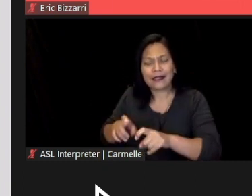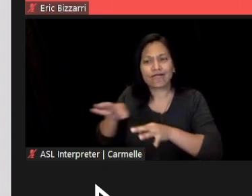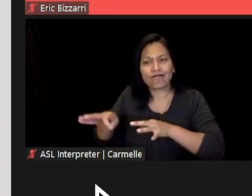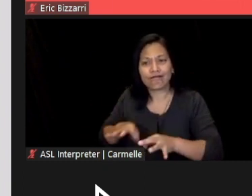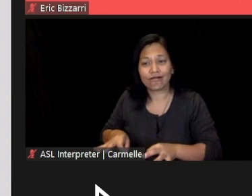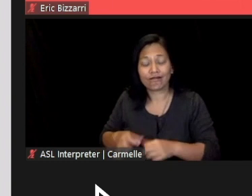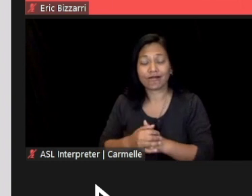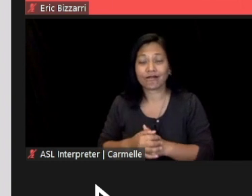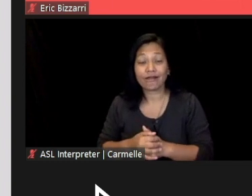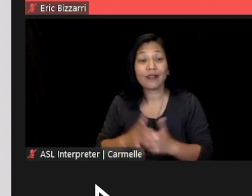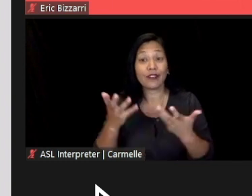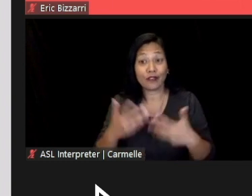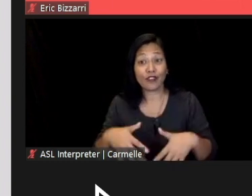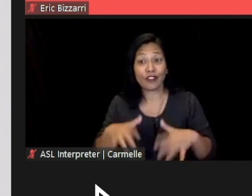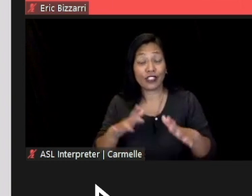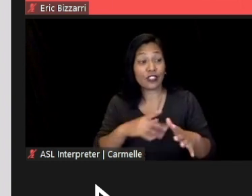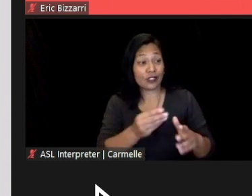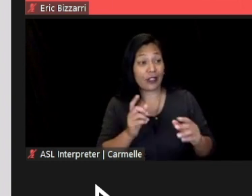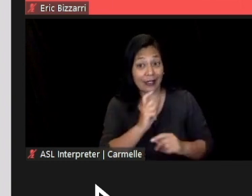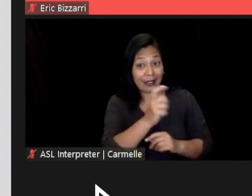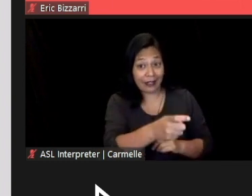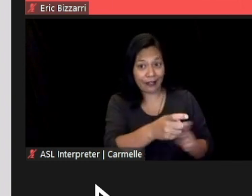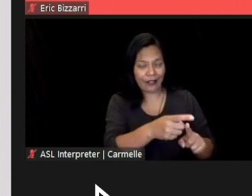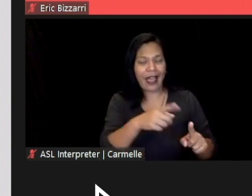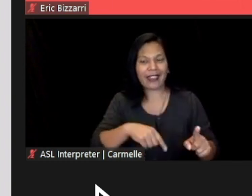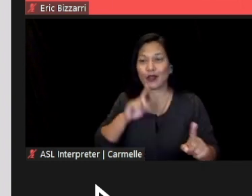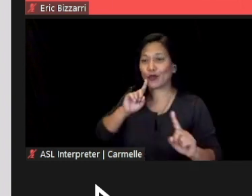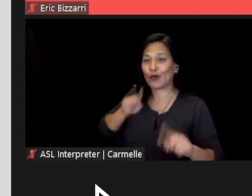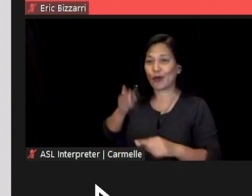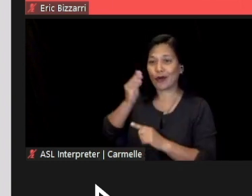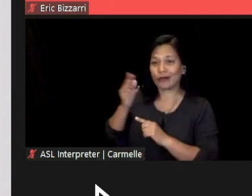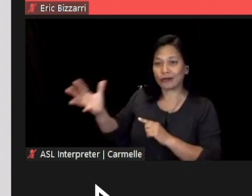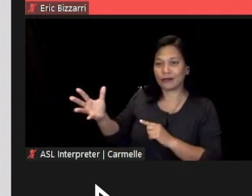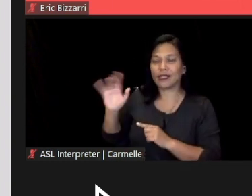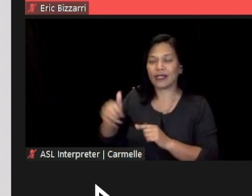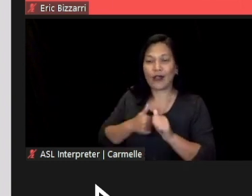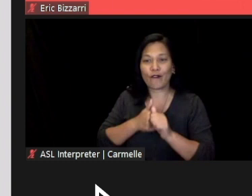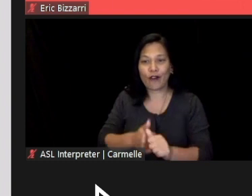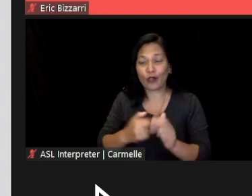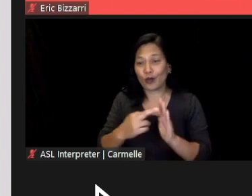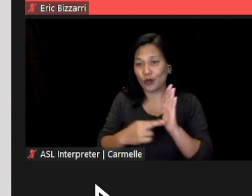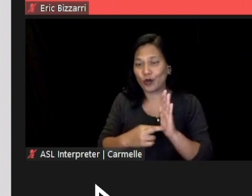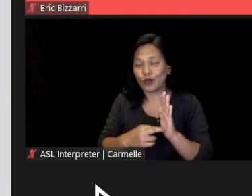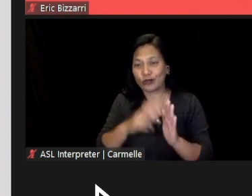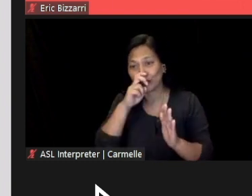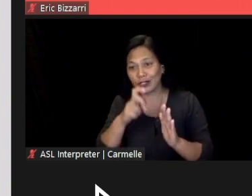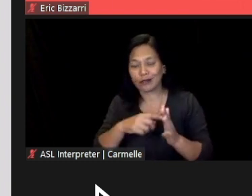And when we report on where that funding went, we can say it was given out and distributed according to these guidelines.